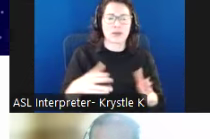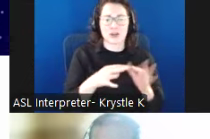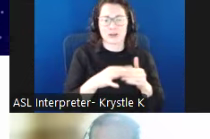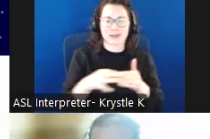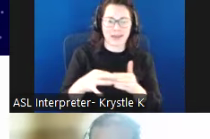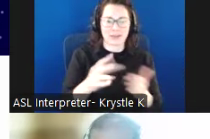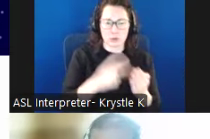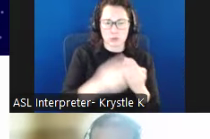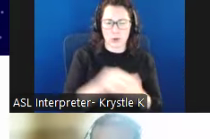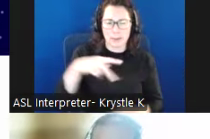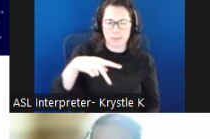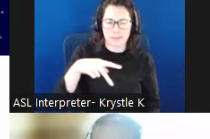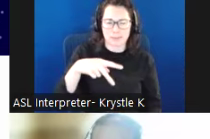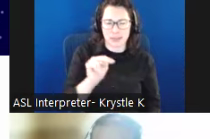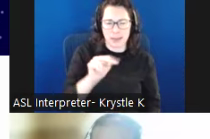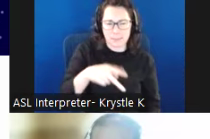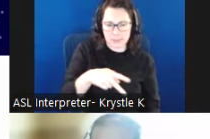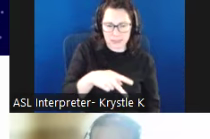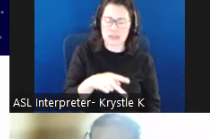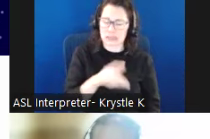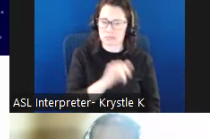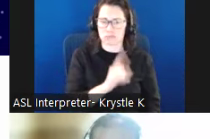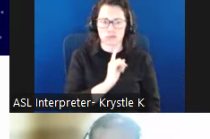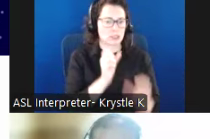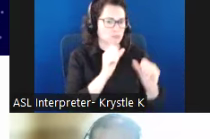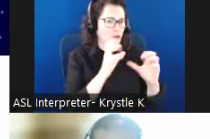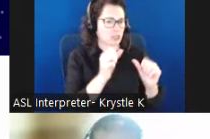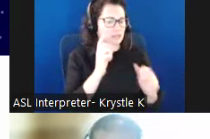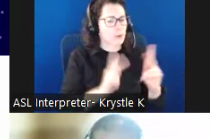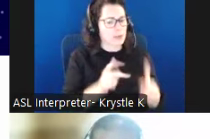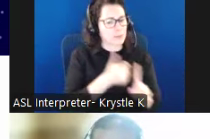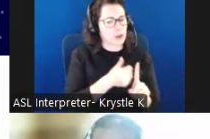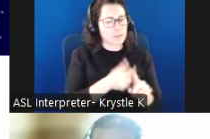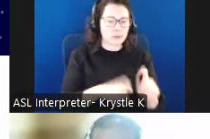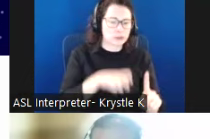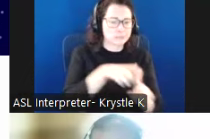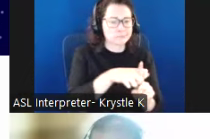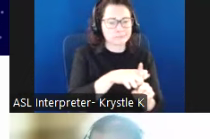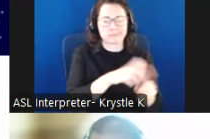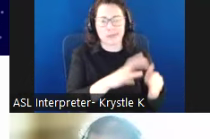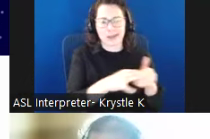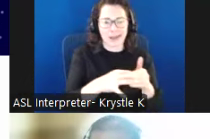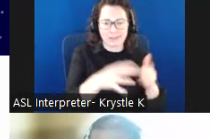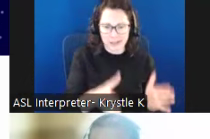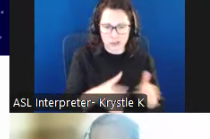been really awesome for folks to get in